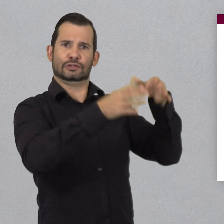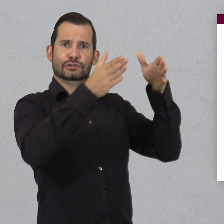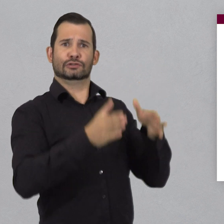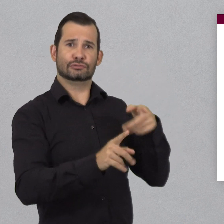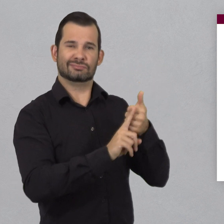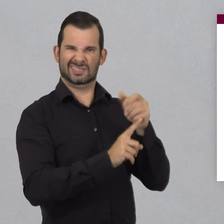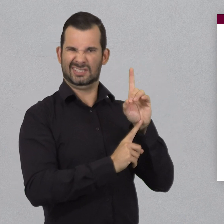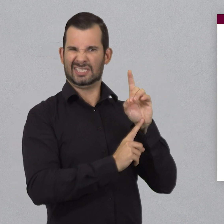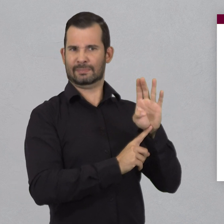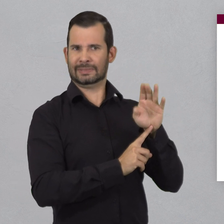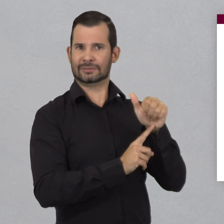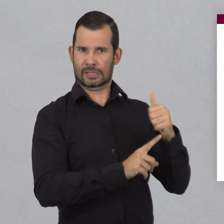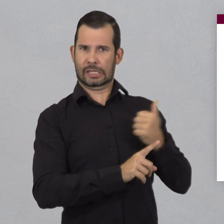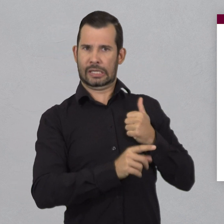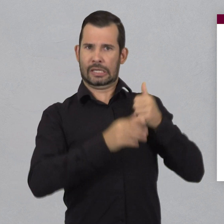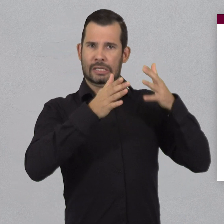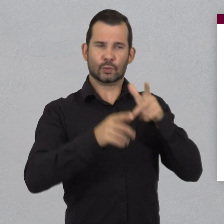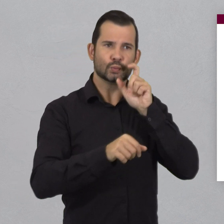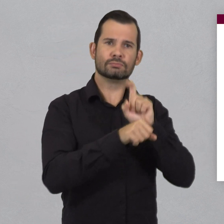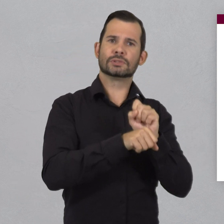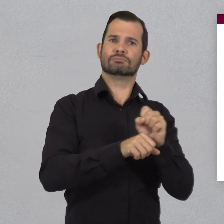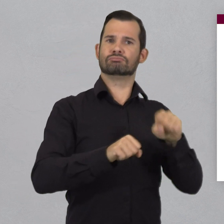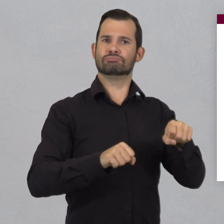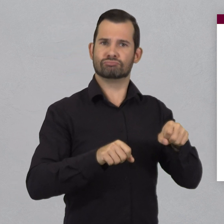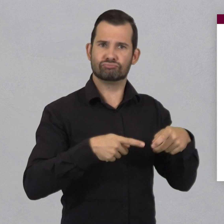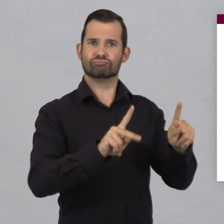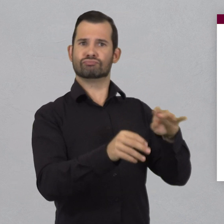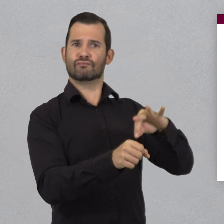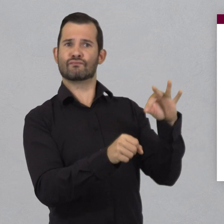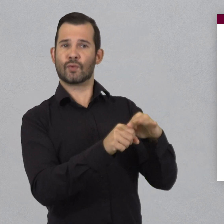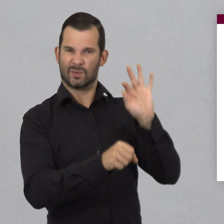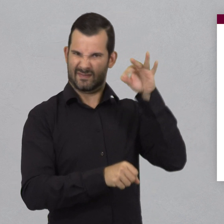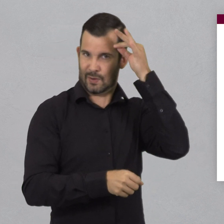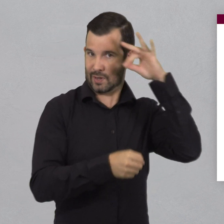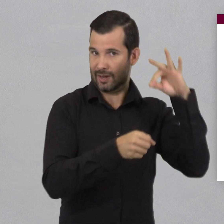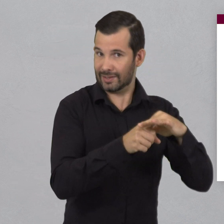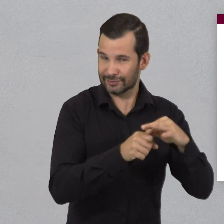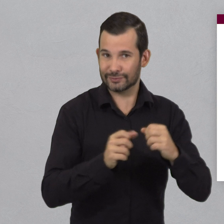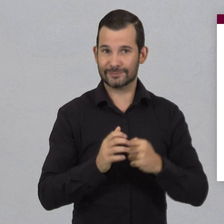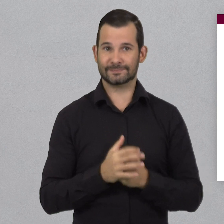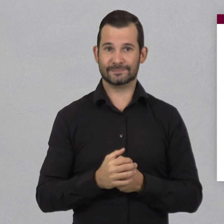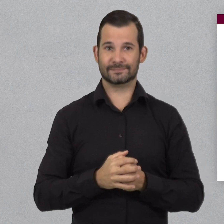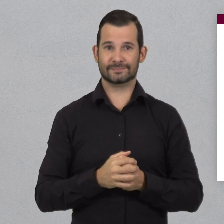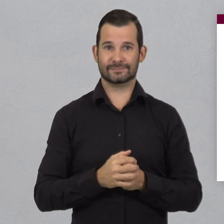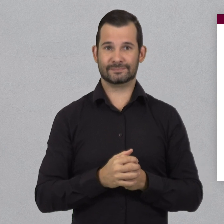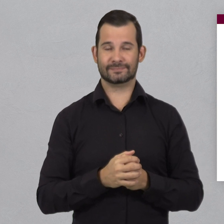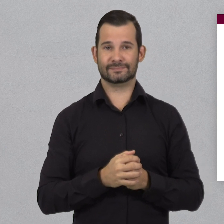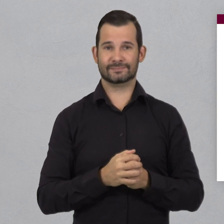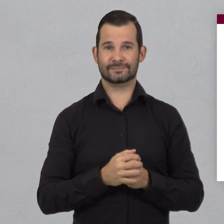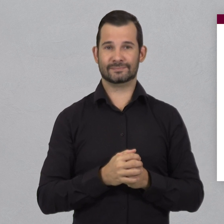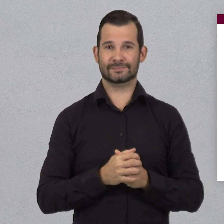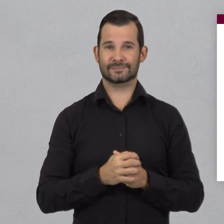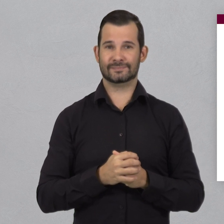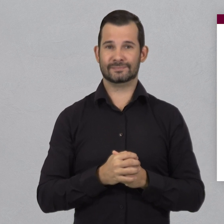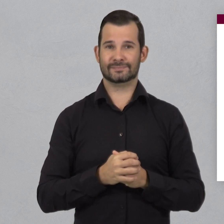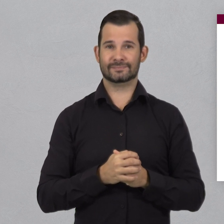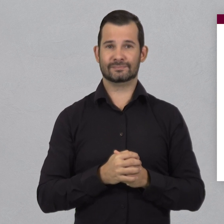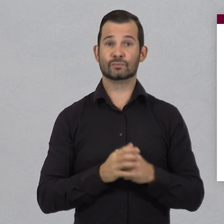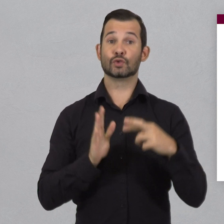Register of Electors, a database of Canadians who are eligible to vote in federal elections.